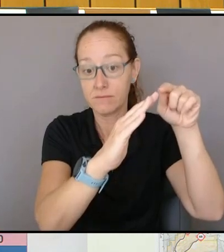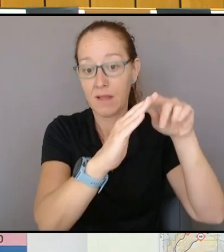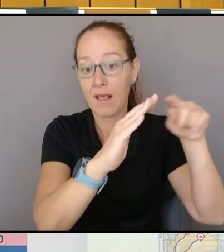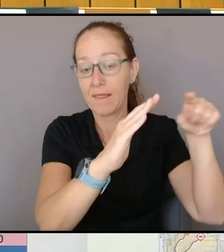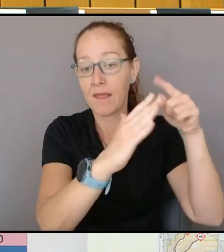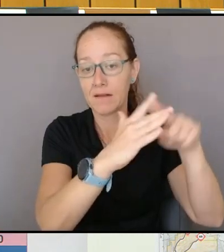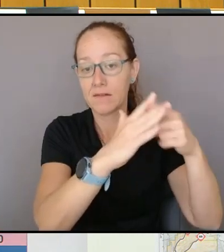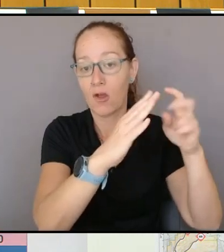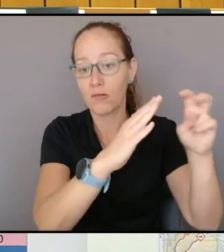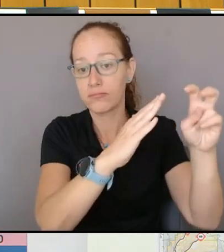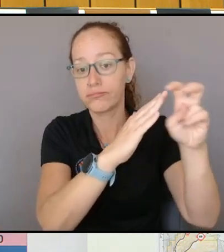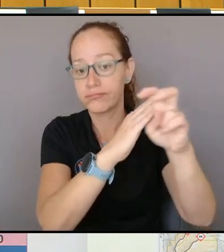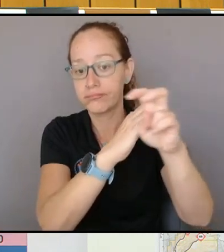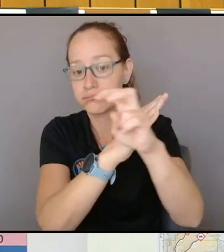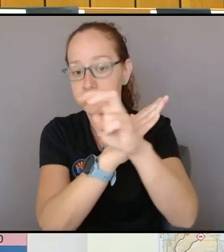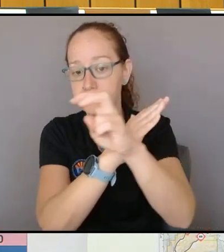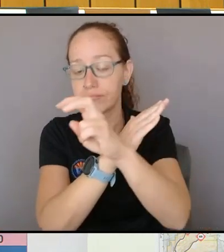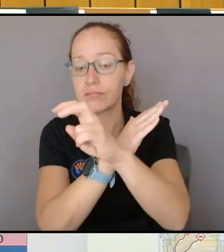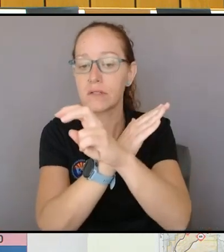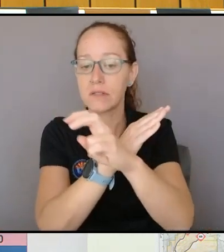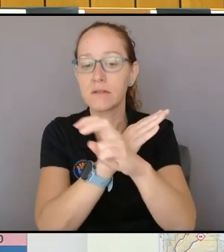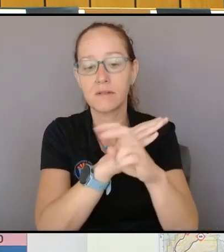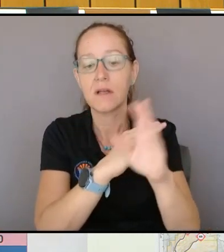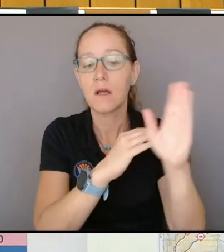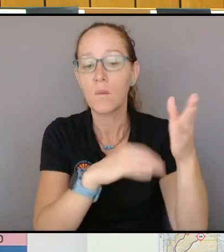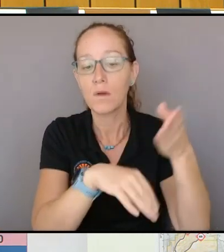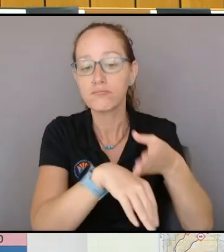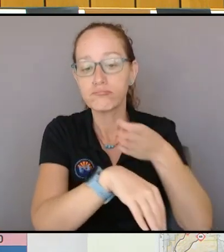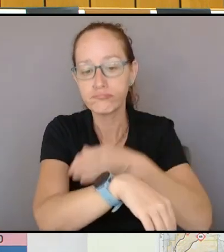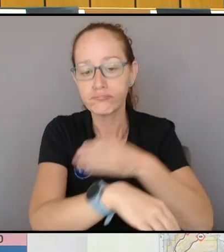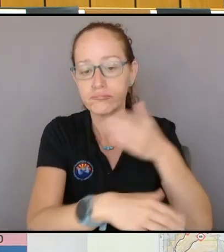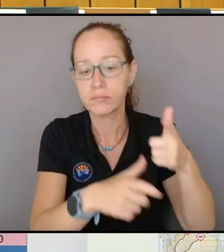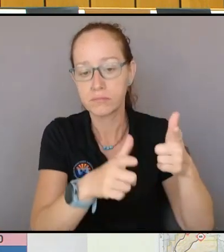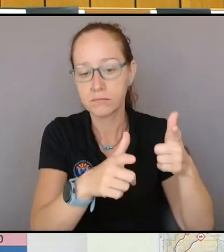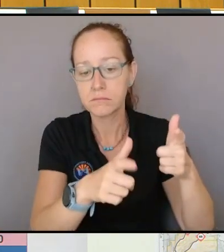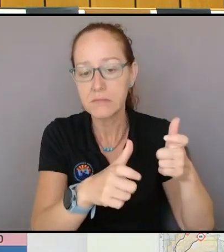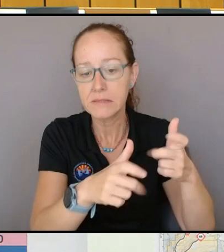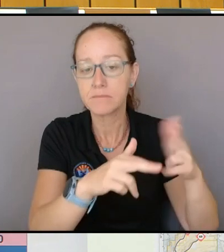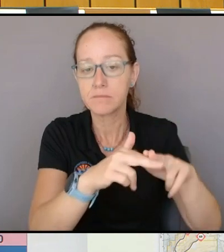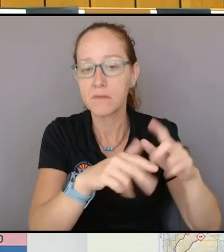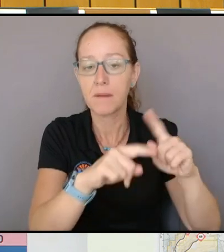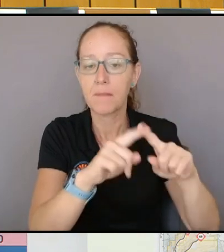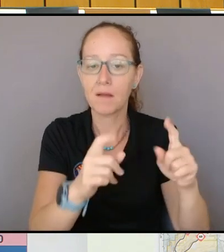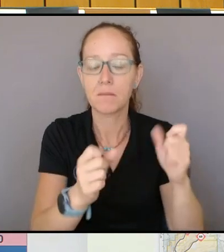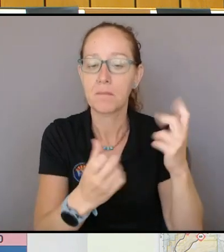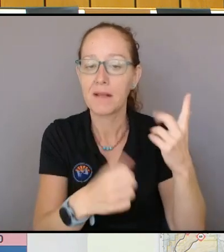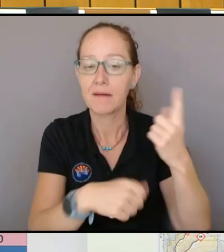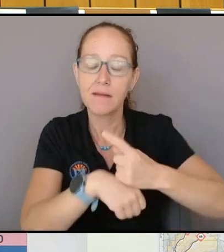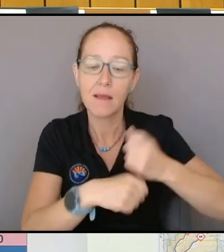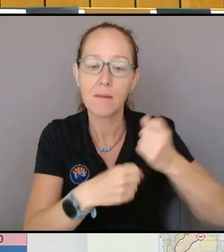multi-week process to get all this line put into place. Aaaaand then once they get to this corner here where you see this